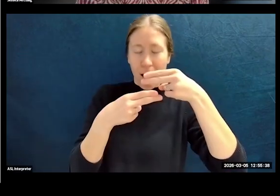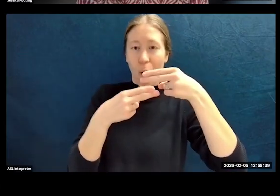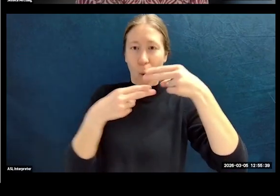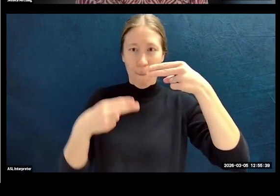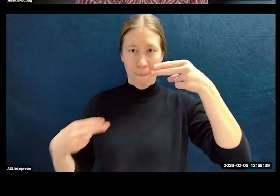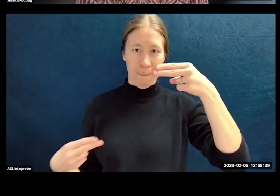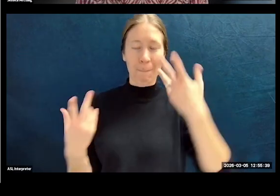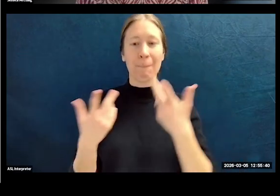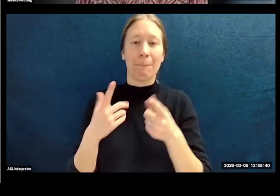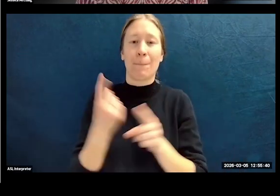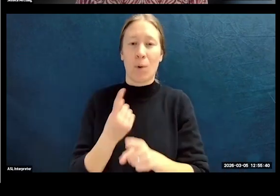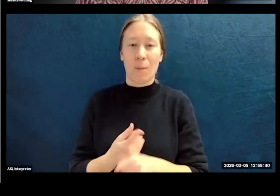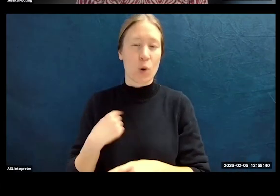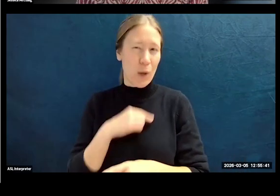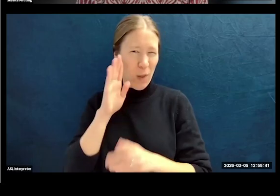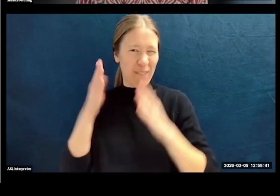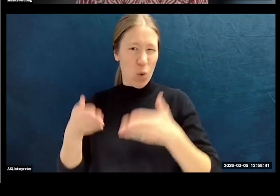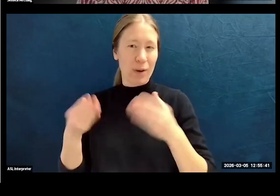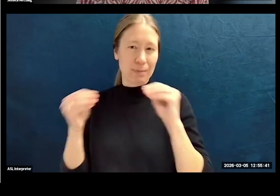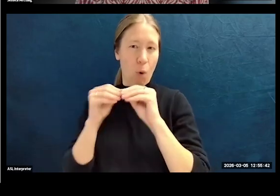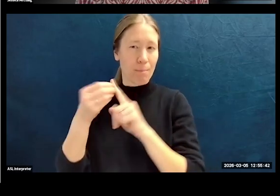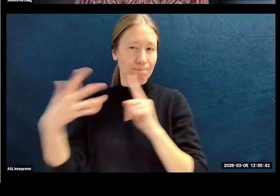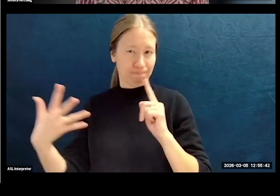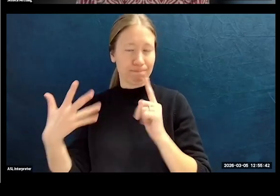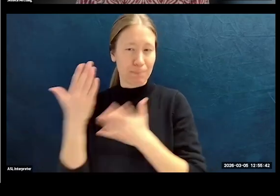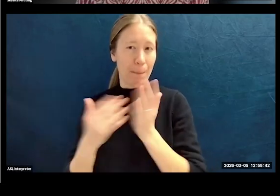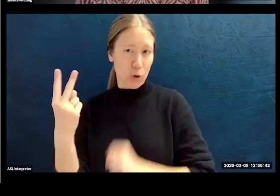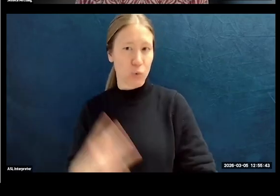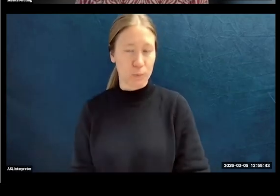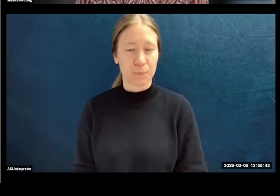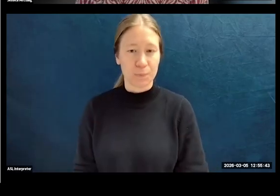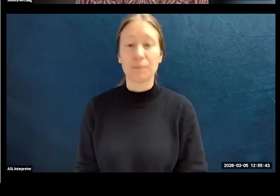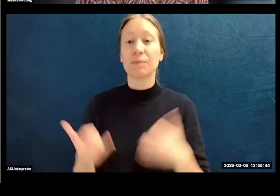and we'll focus more on that in part two. Now, we're going to transition into